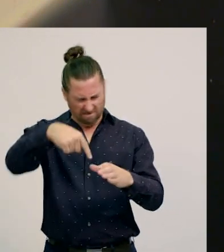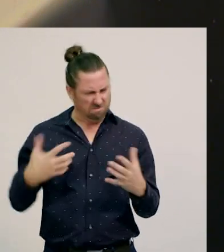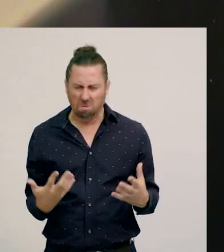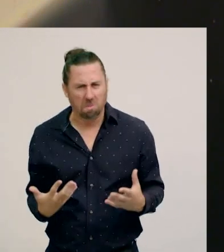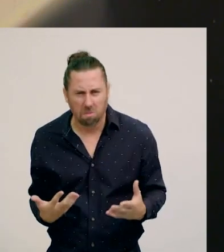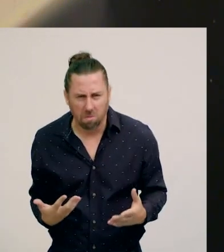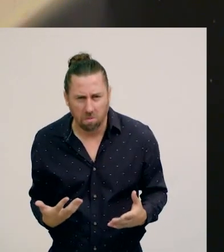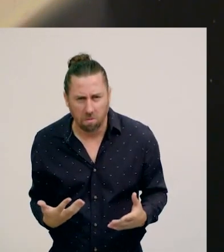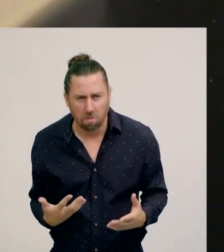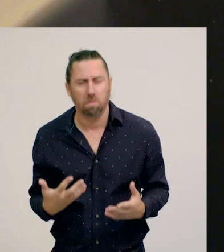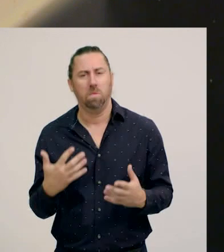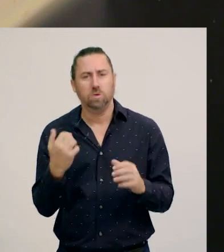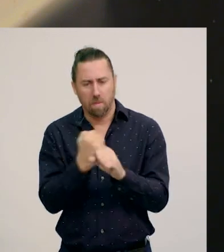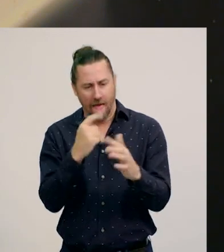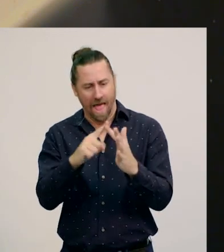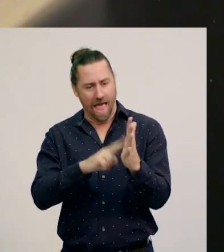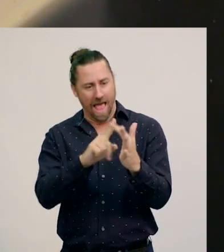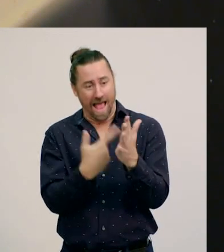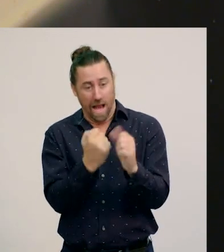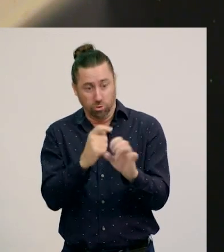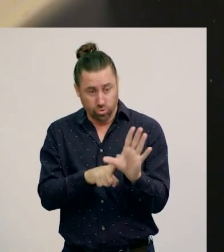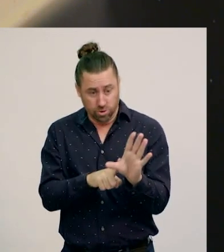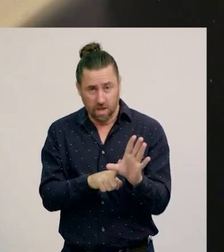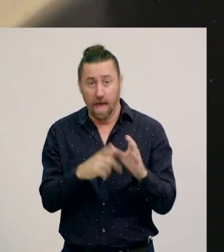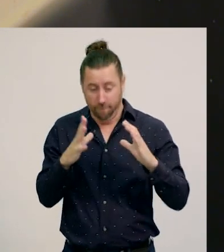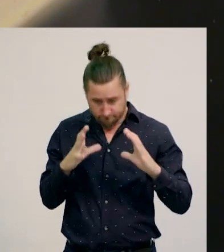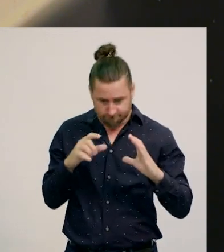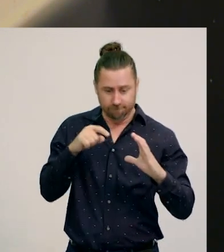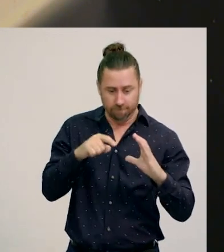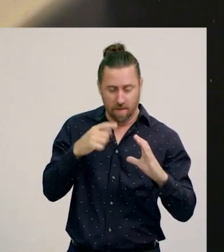For us to generate energy from fossil fuels, they must undergo several energy